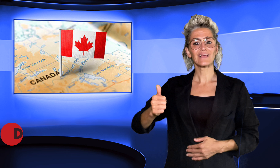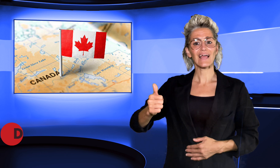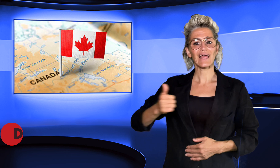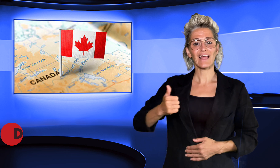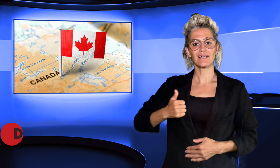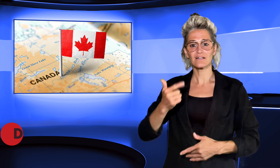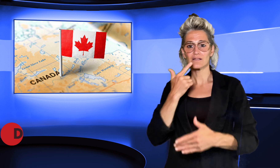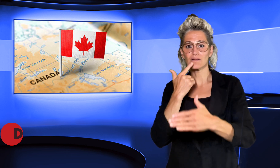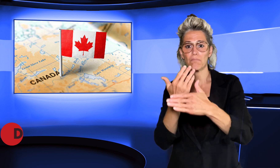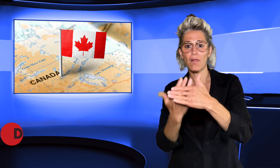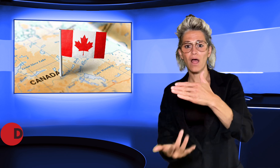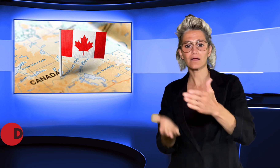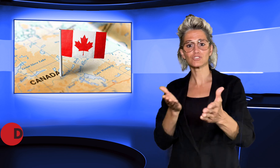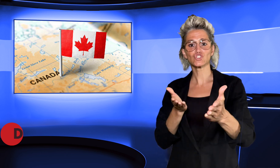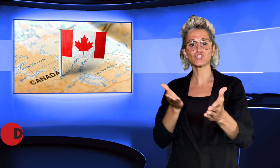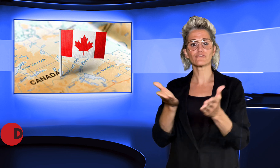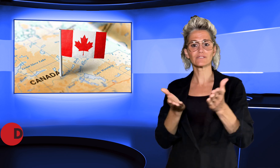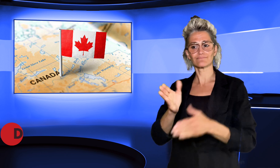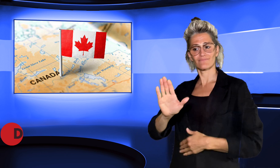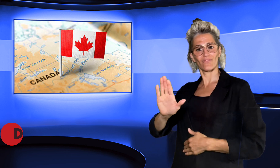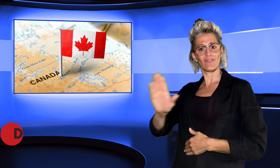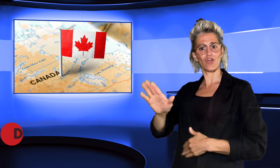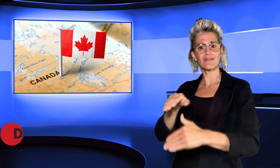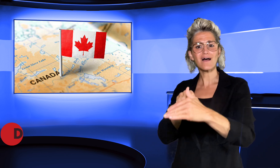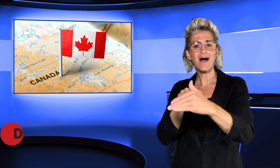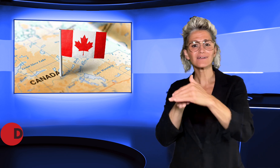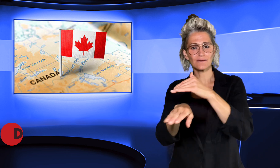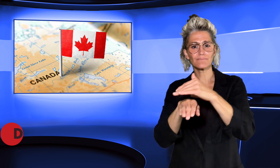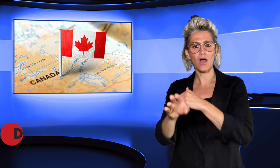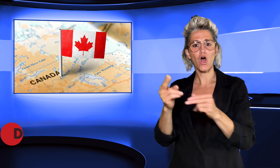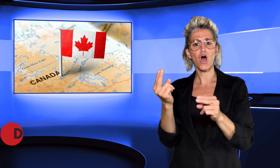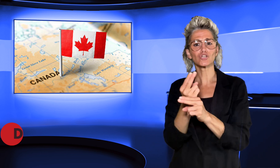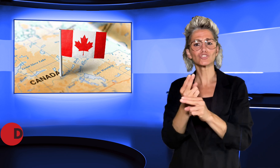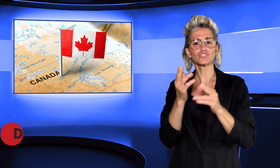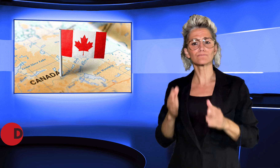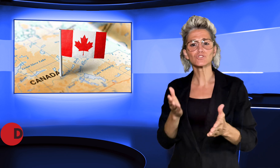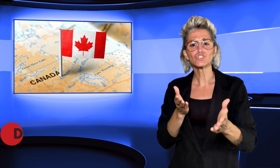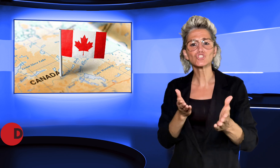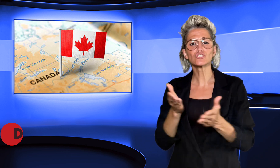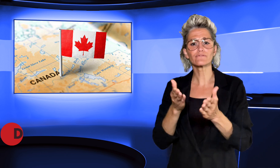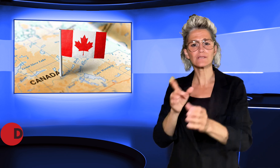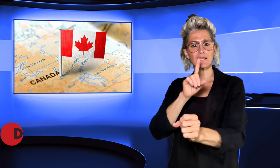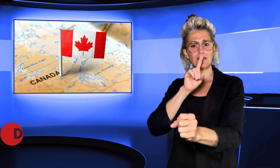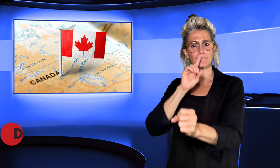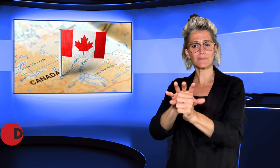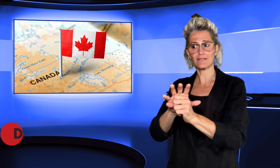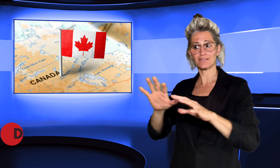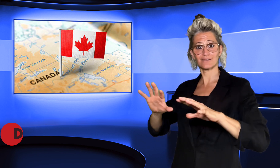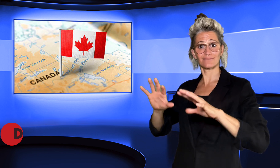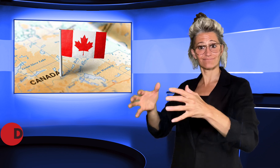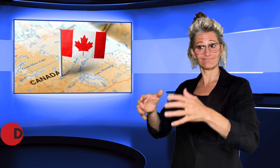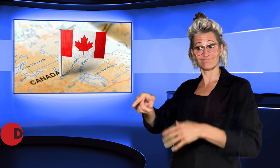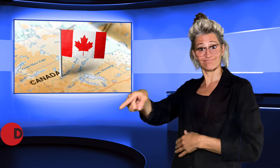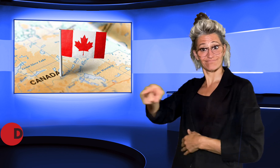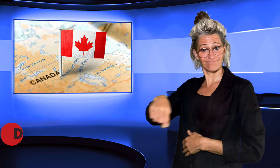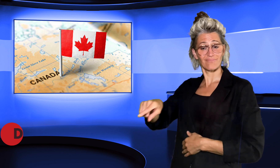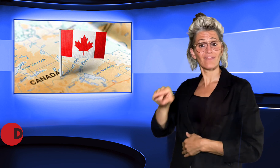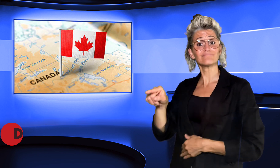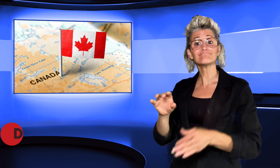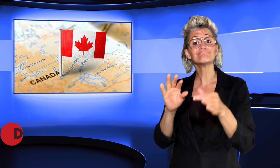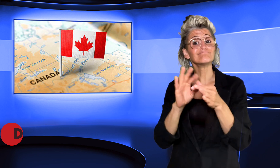[SIGNER]: Canadian Blood Services’ Accessible Customer Service Commitment